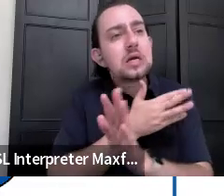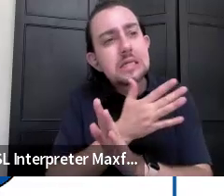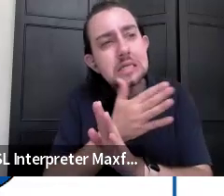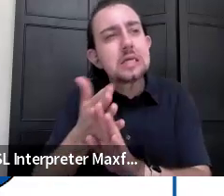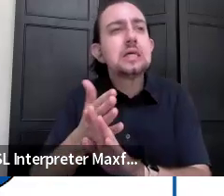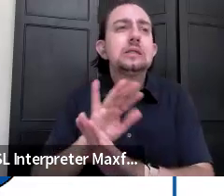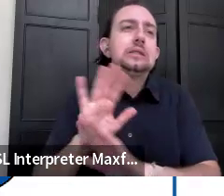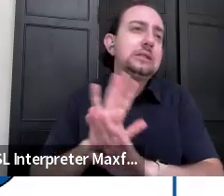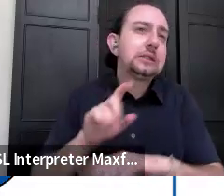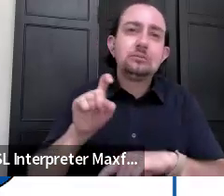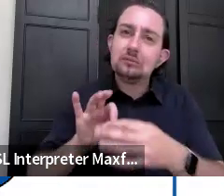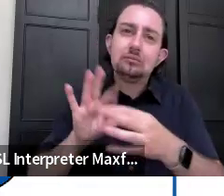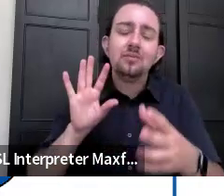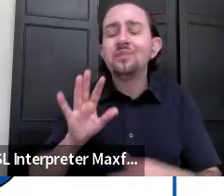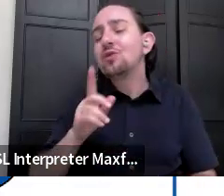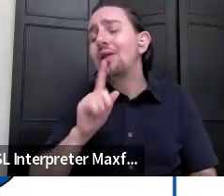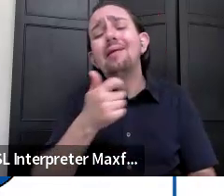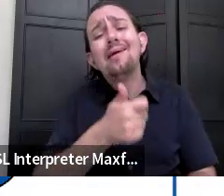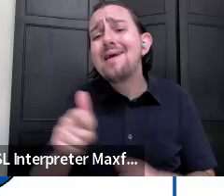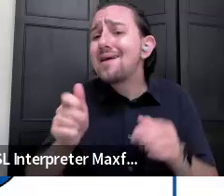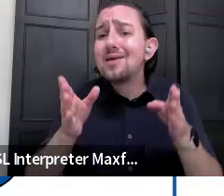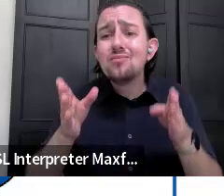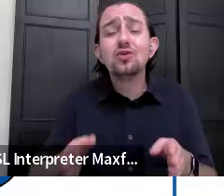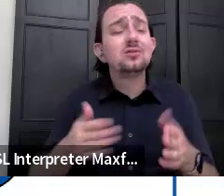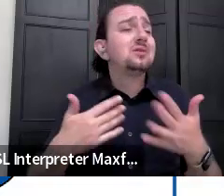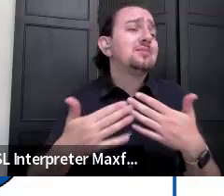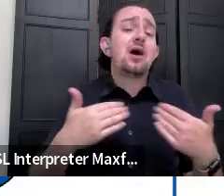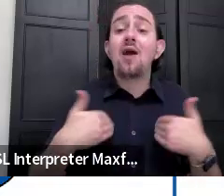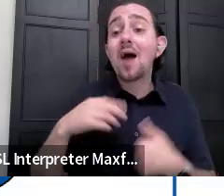Before you terminate someone, you should be going through and making sure you have done